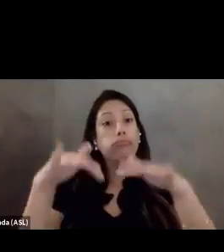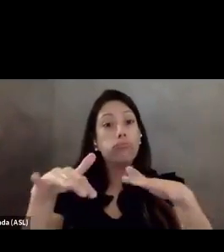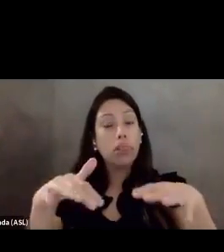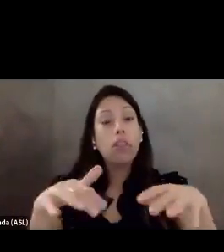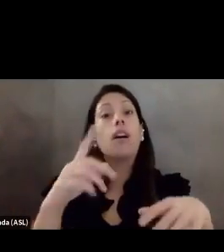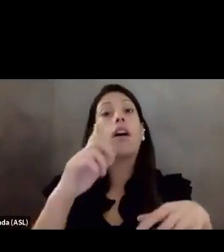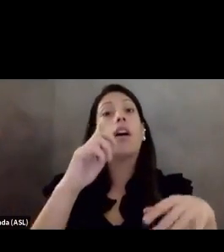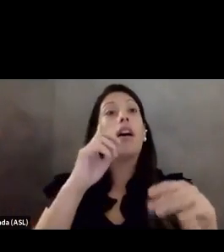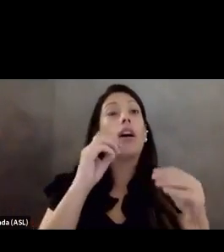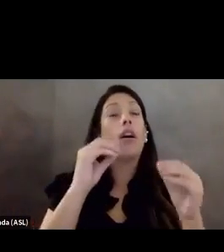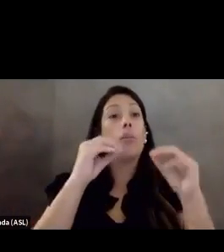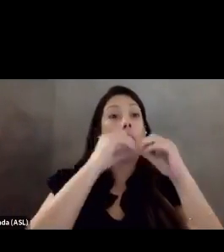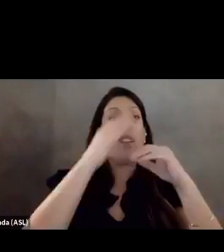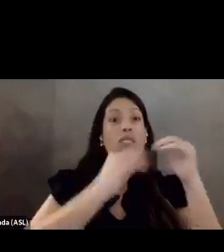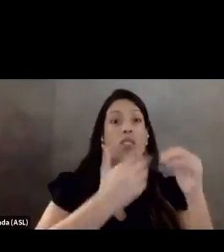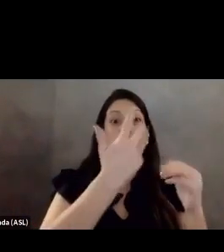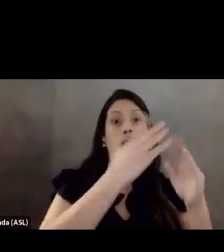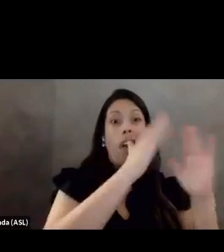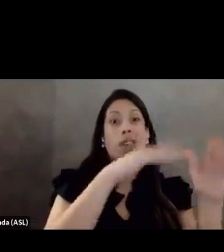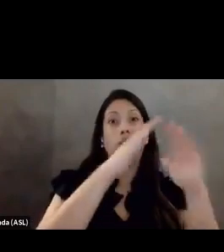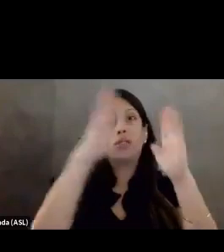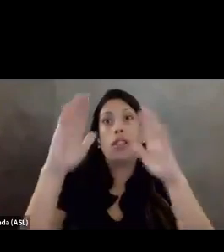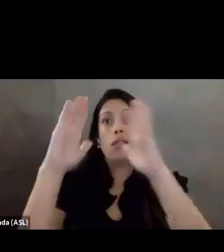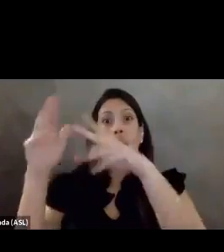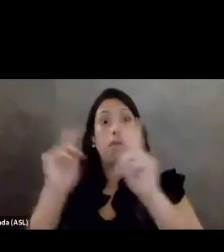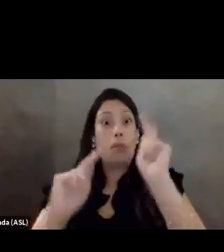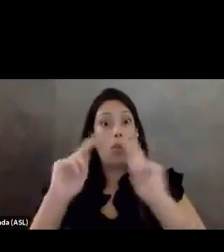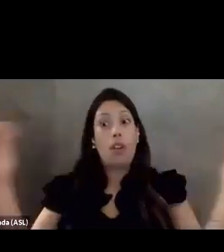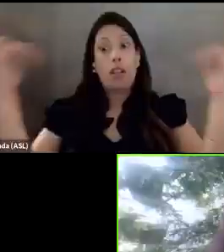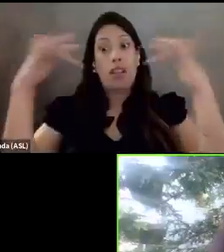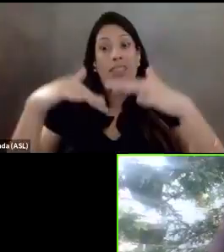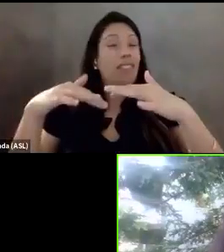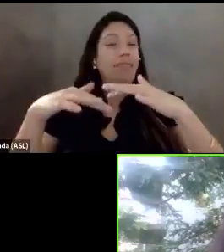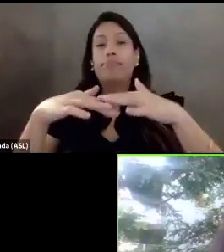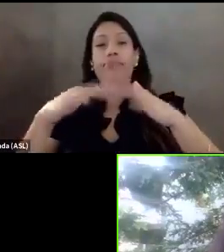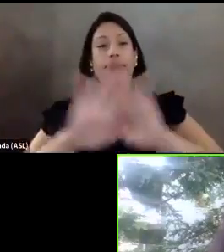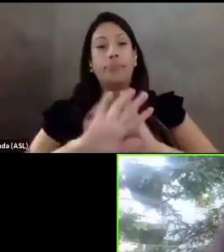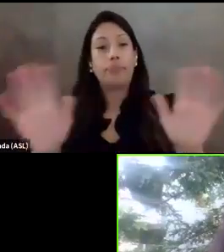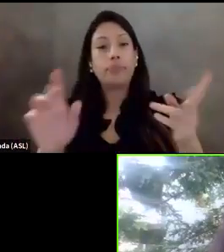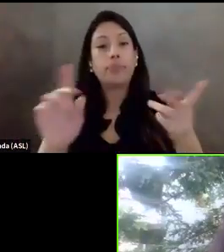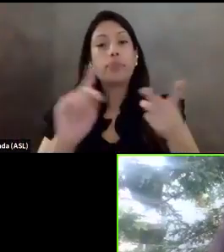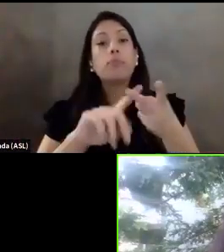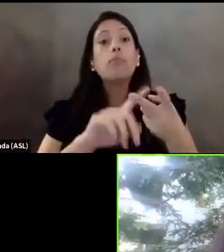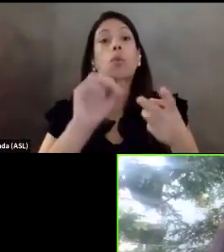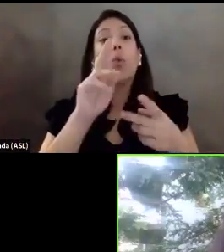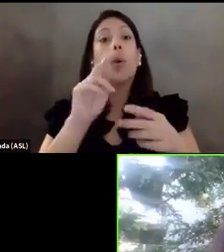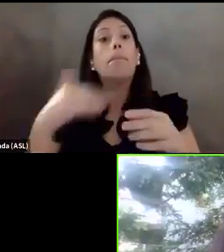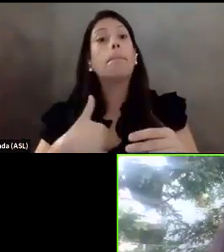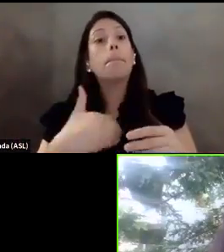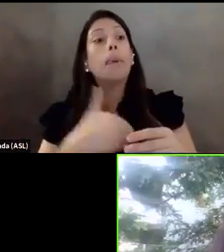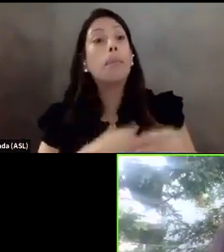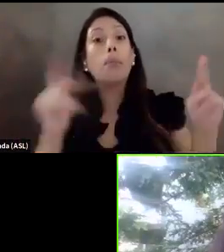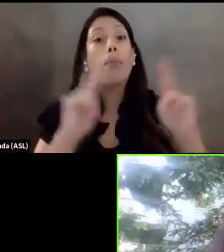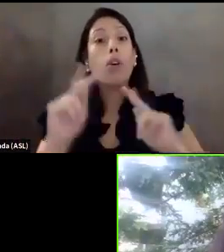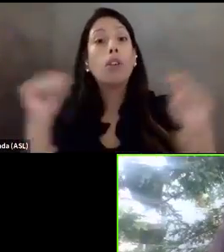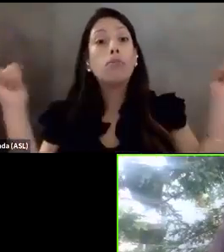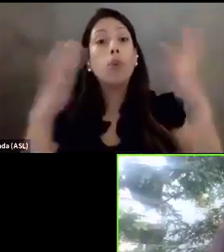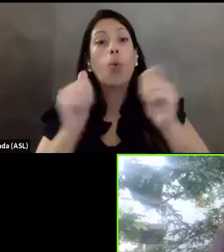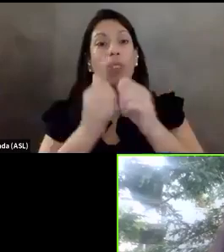households, all indoor gatherings, celebrations, events or parties with non household members, haunted houses, carnivals, festivals and